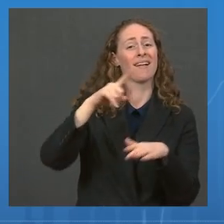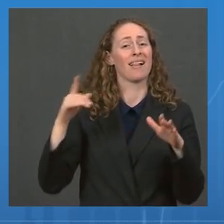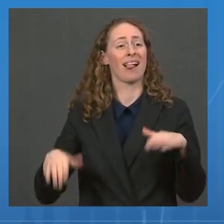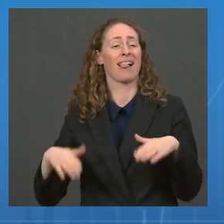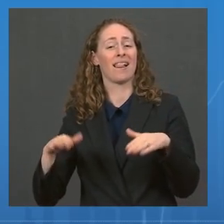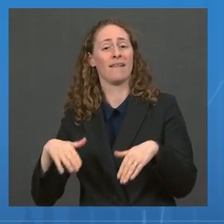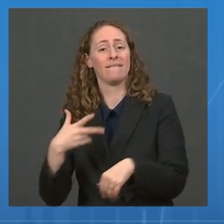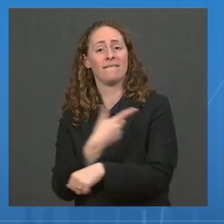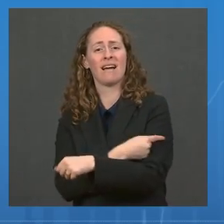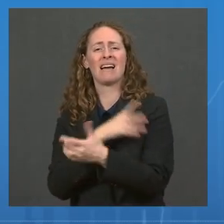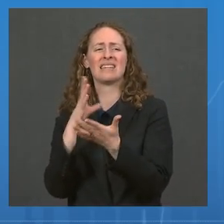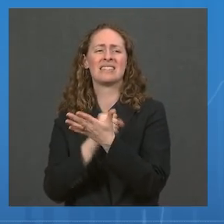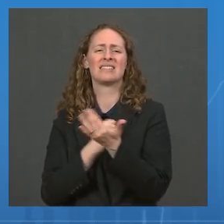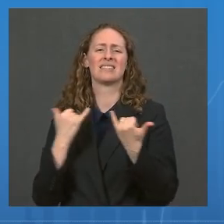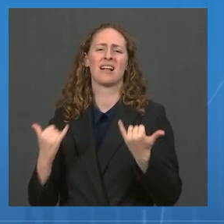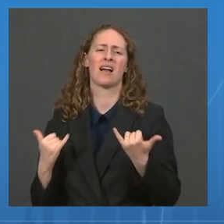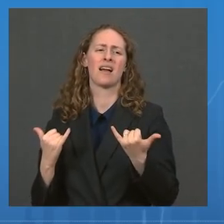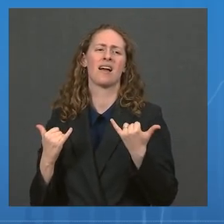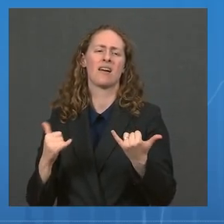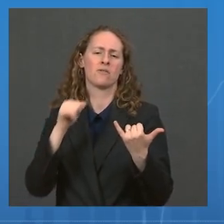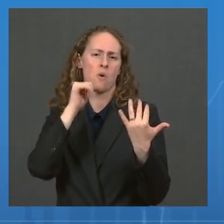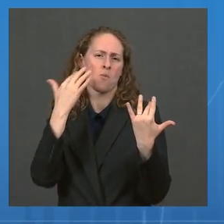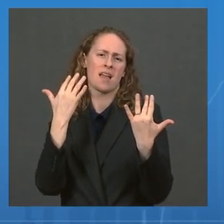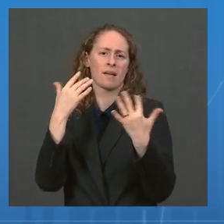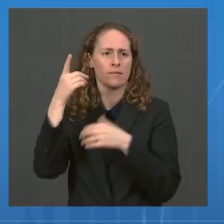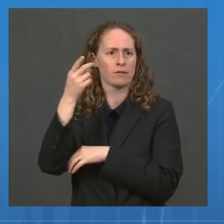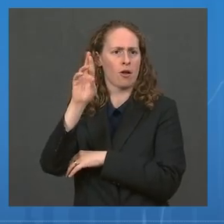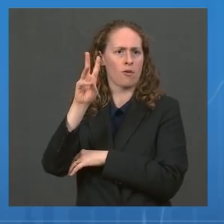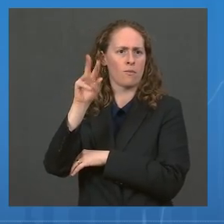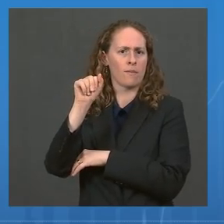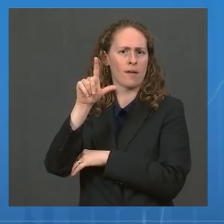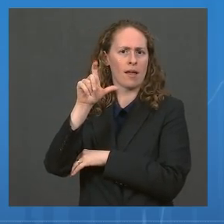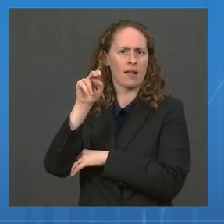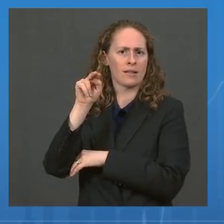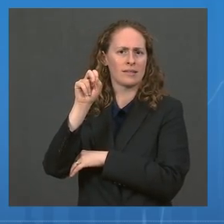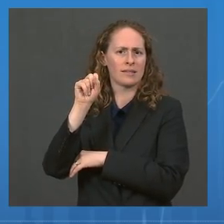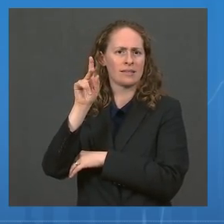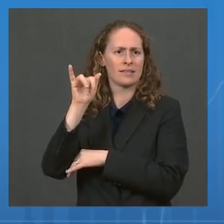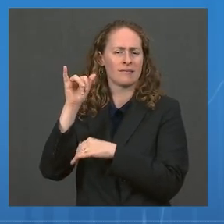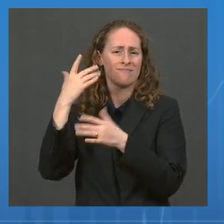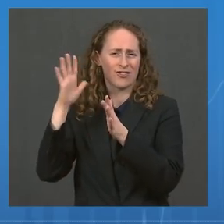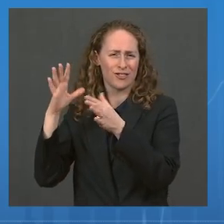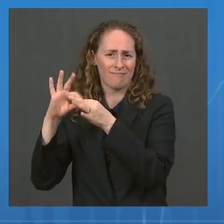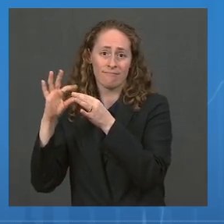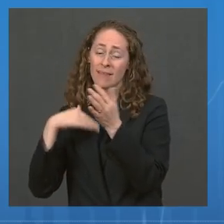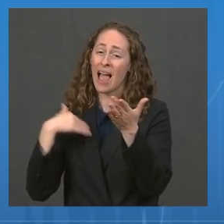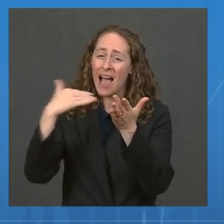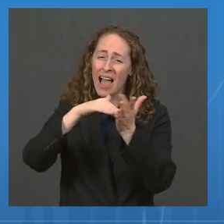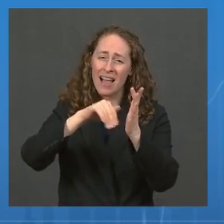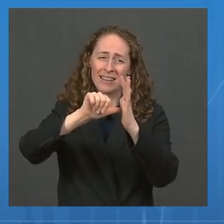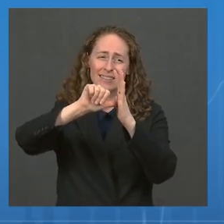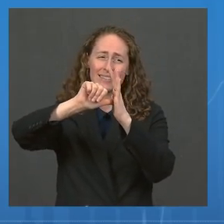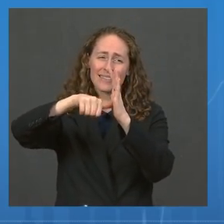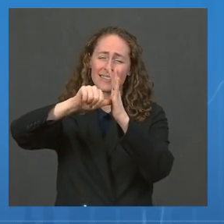And as Dr. Walensky said -- I will repeat it because it's worth repeating: After Delta became the most common variant,